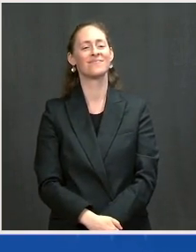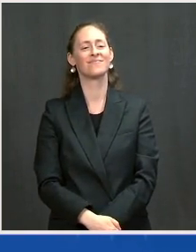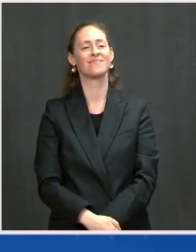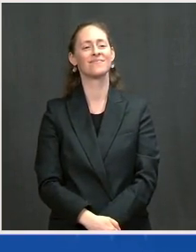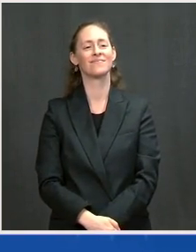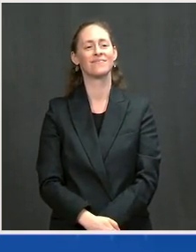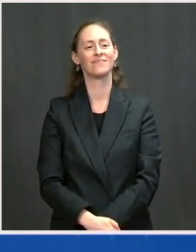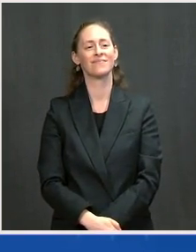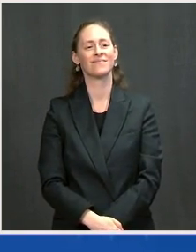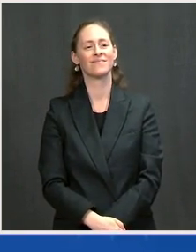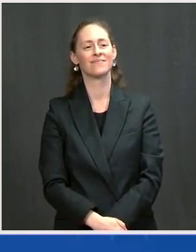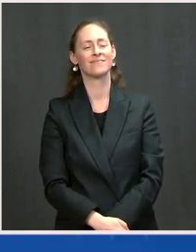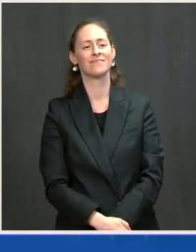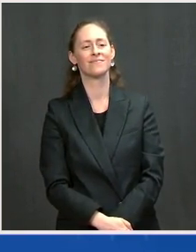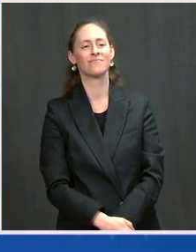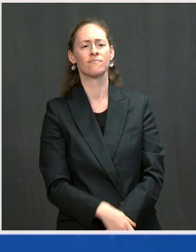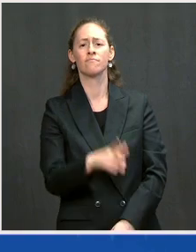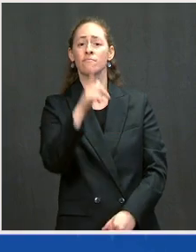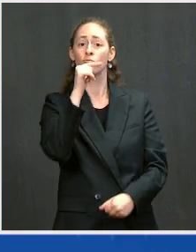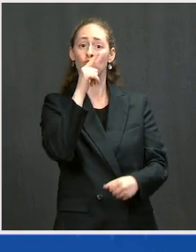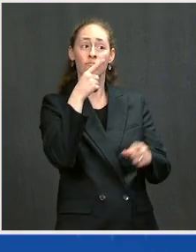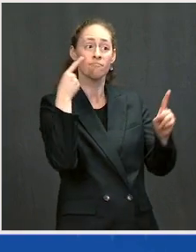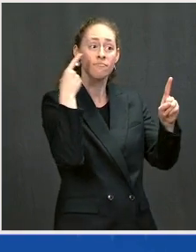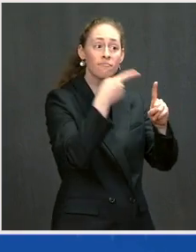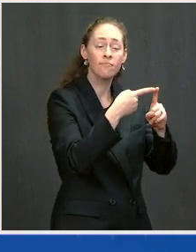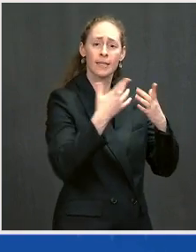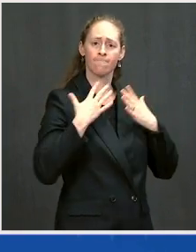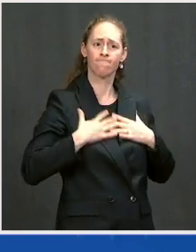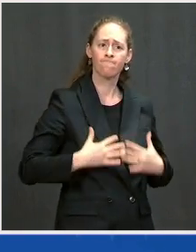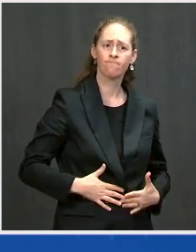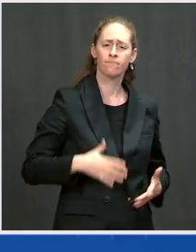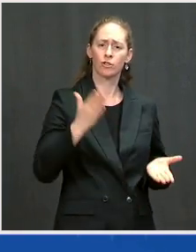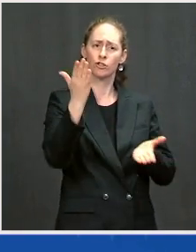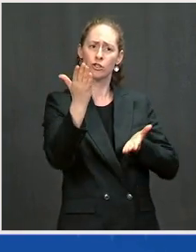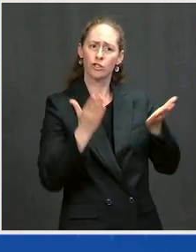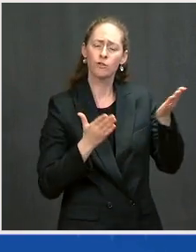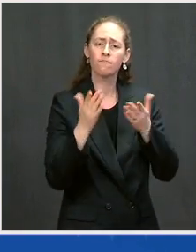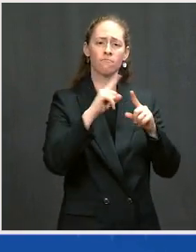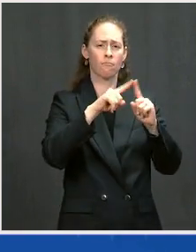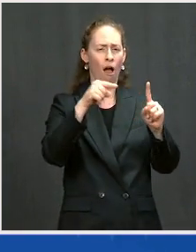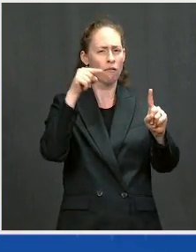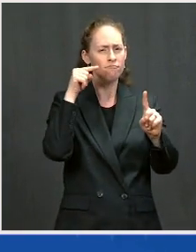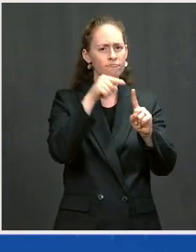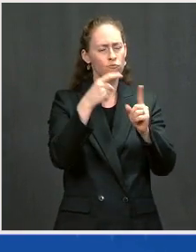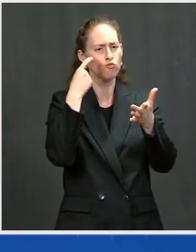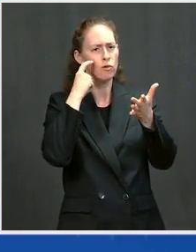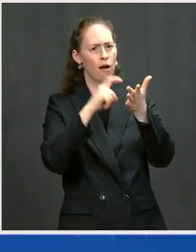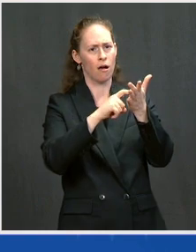military families make enormous sacrifices for our nation. So let me add our thanks to you